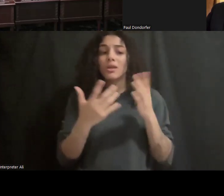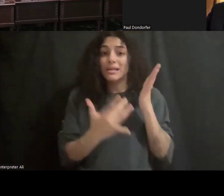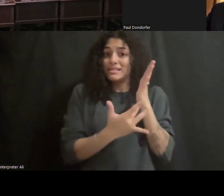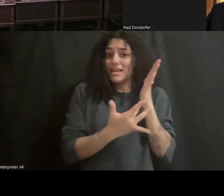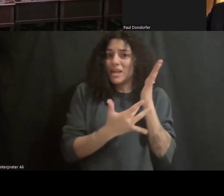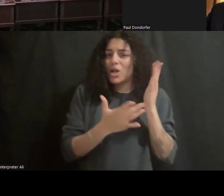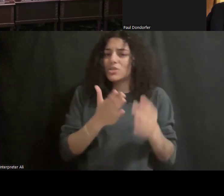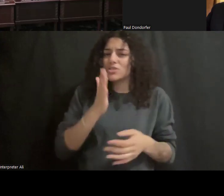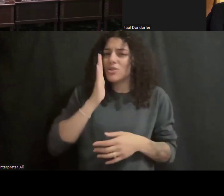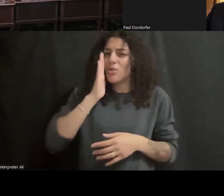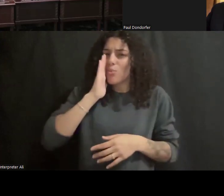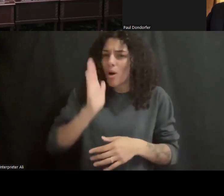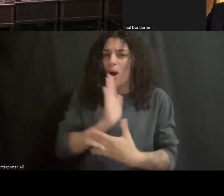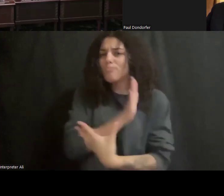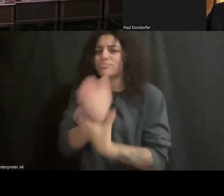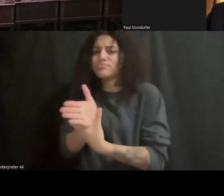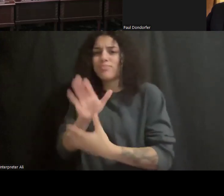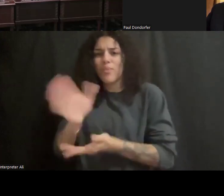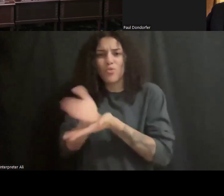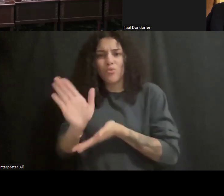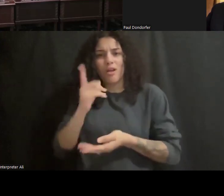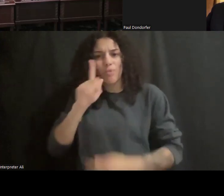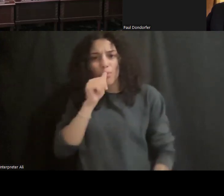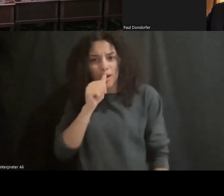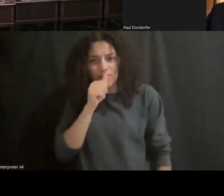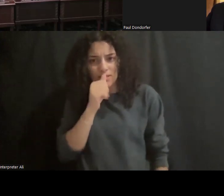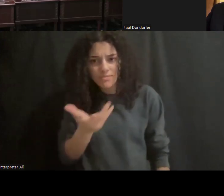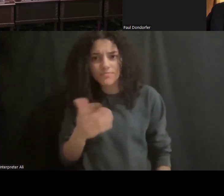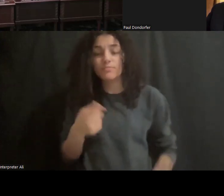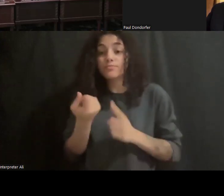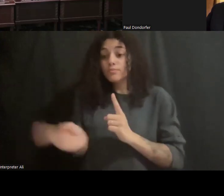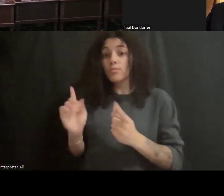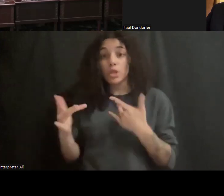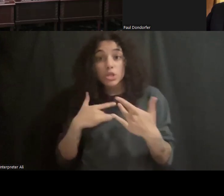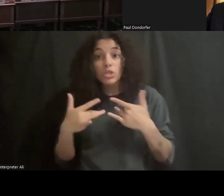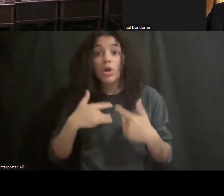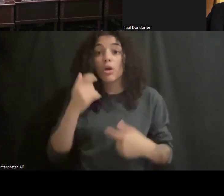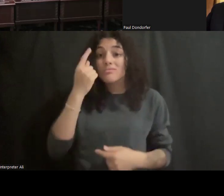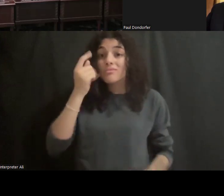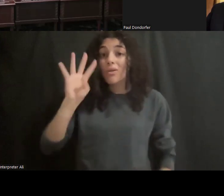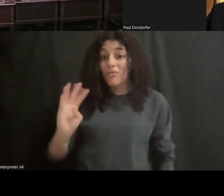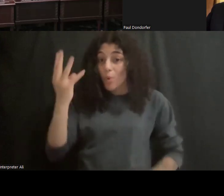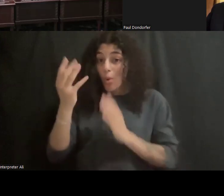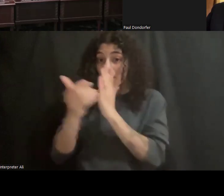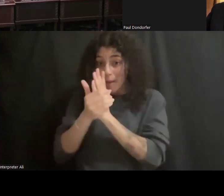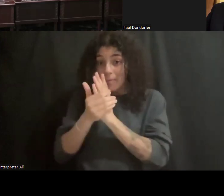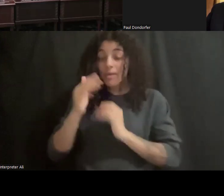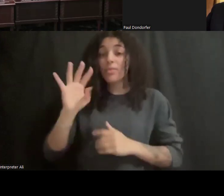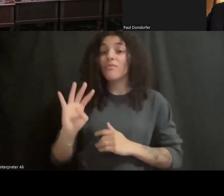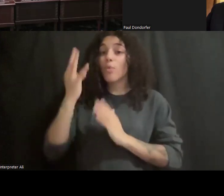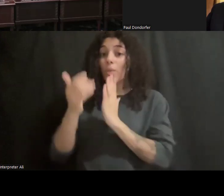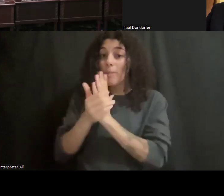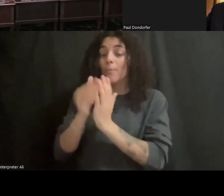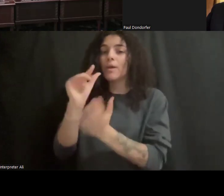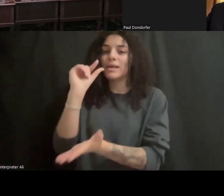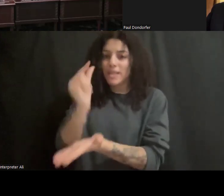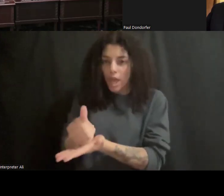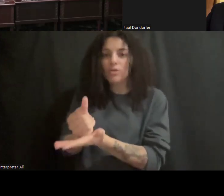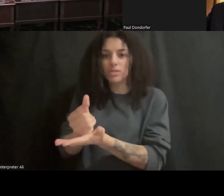privacy They're concerned that the fourth amendment which guarantees them the right to